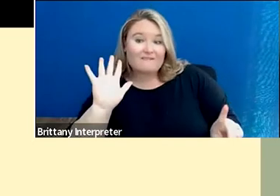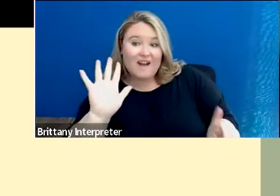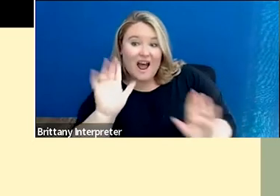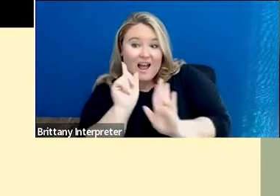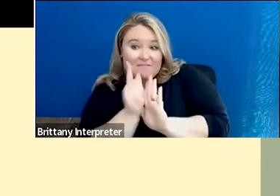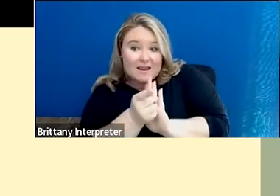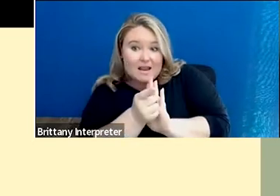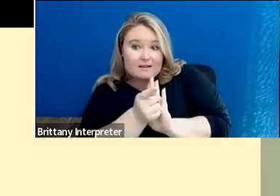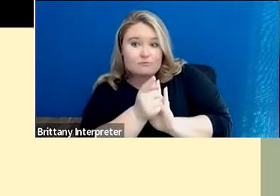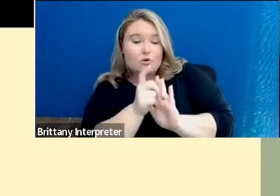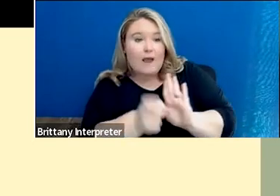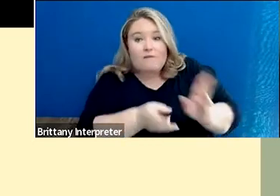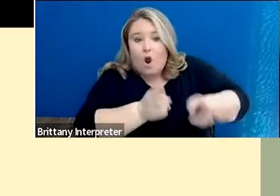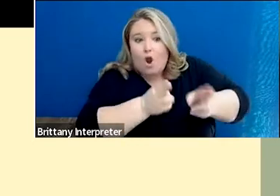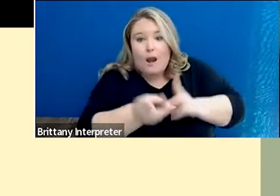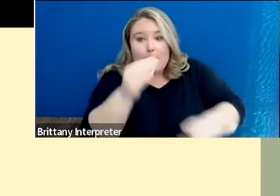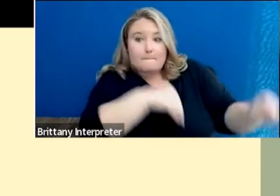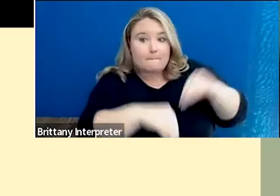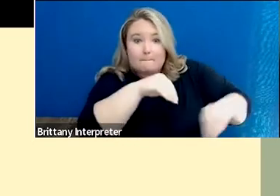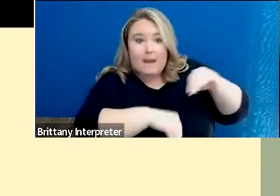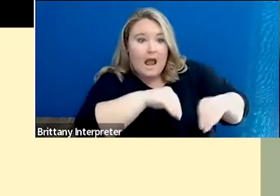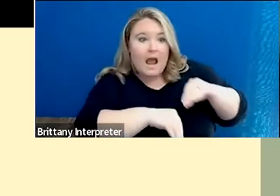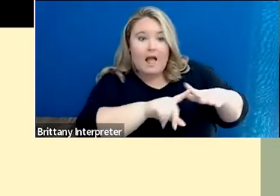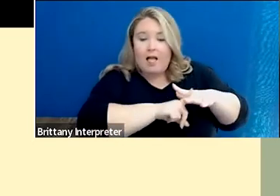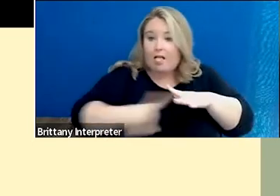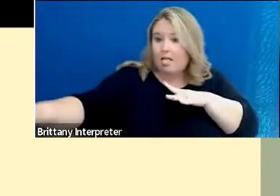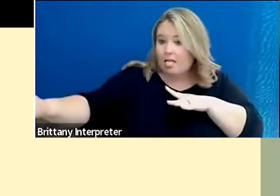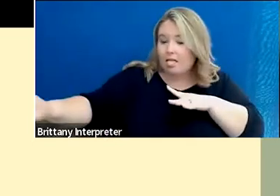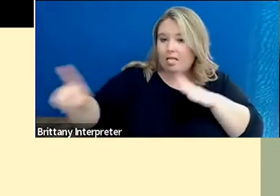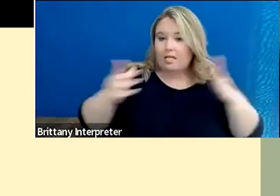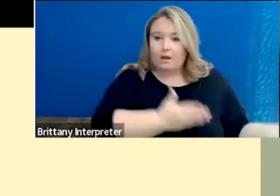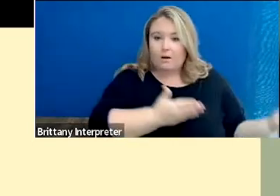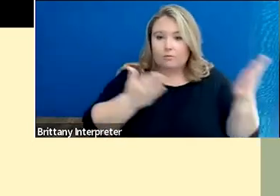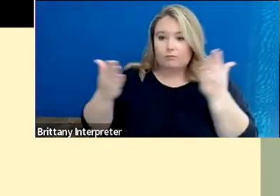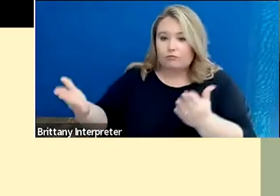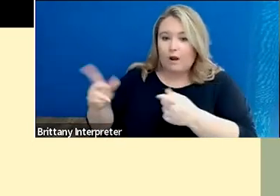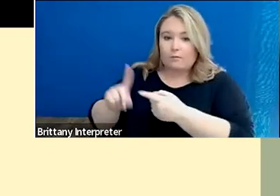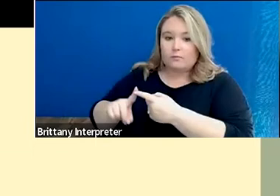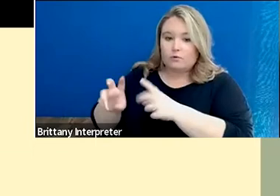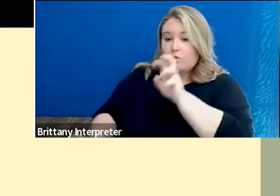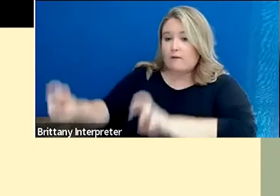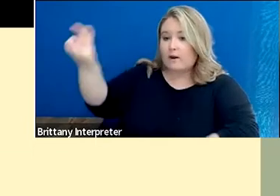for fear of collapse. They took them to the Miami-Dade County Fairgrounds. Now question one. If you go-- - Fred?